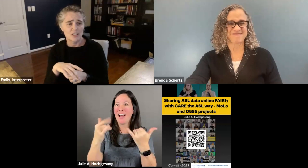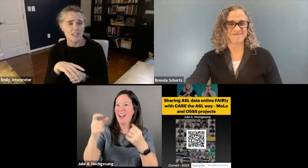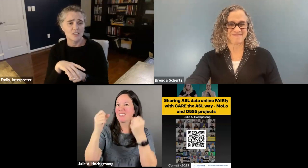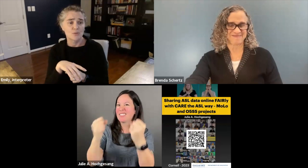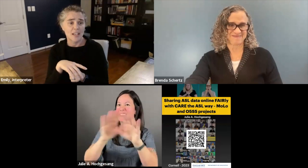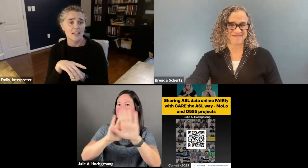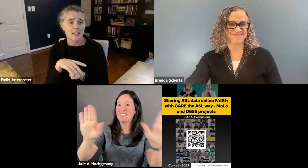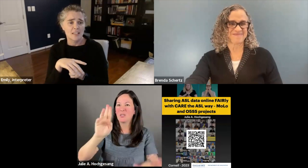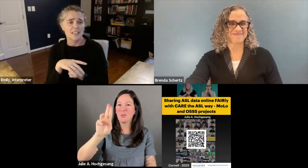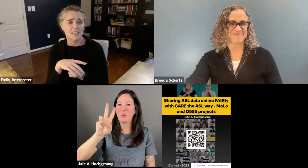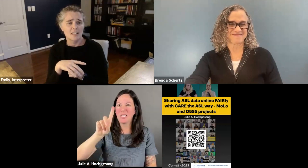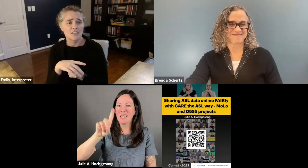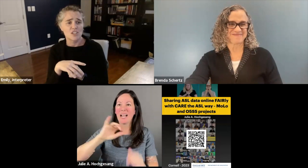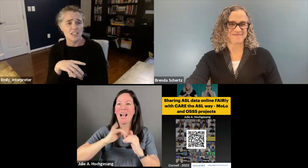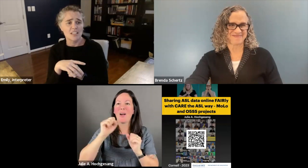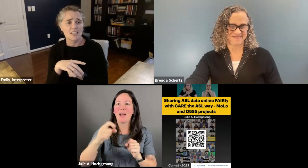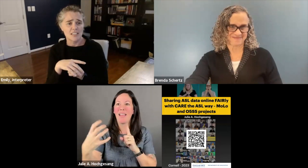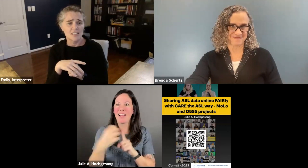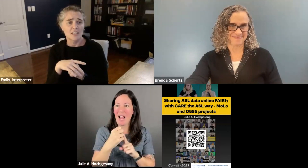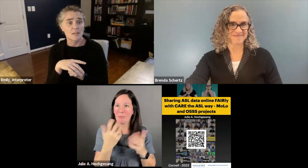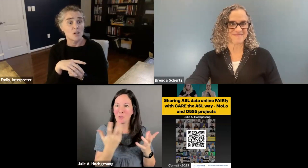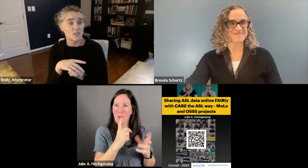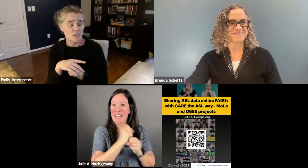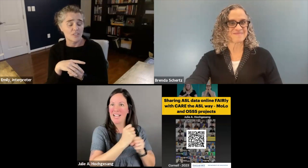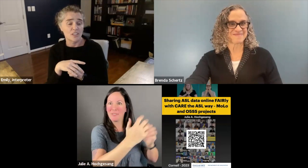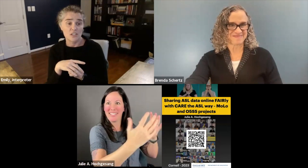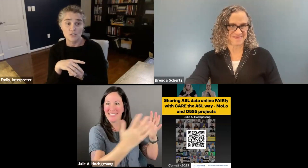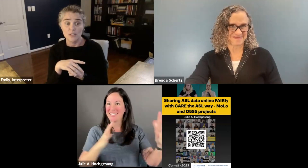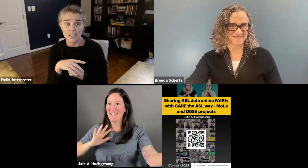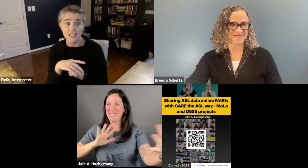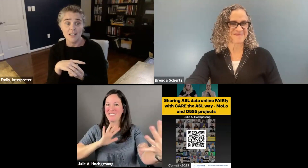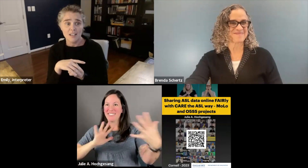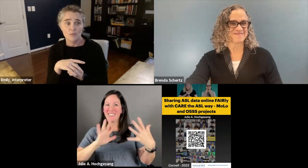again you're right the technology is um also very 2D